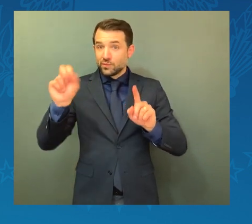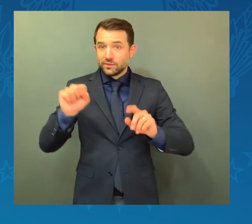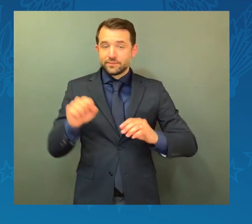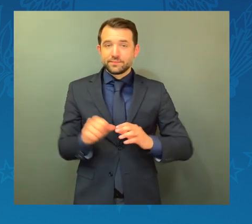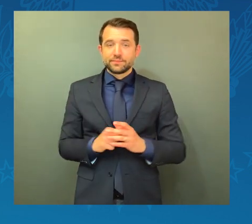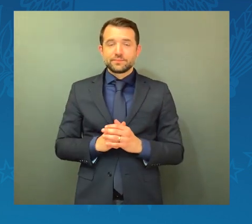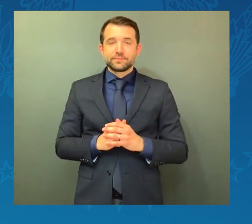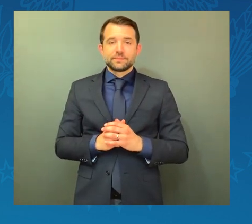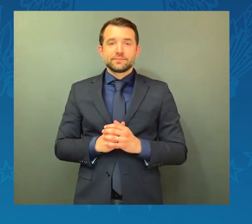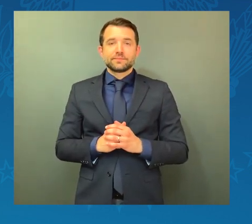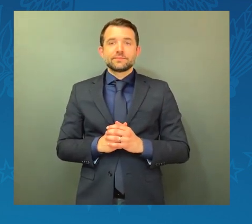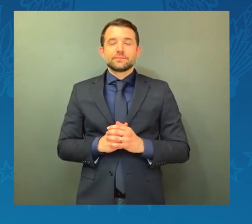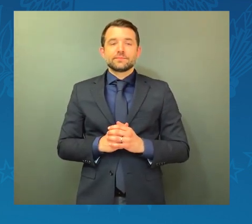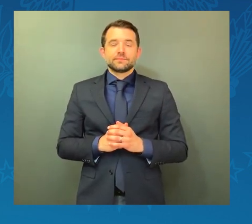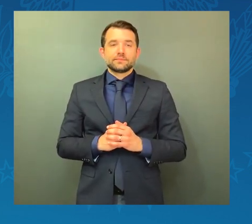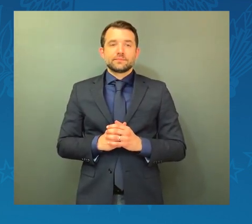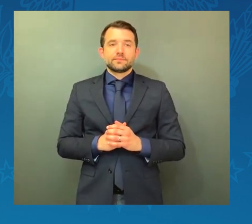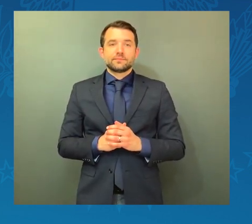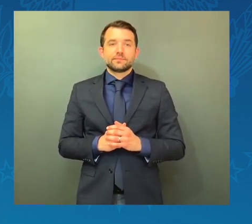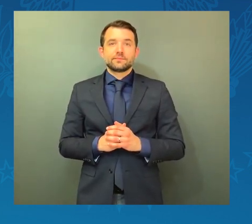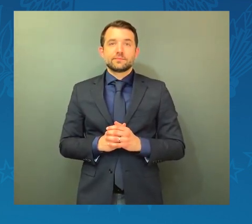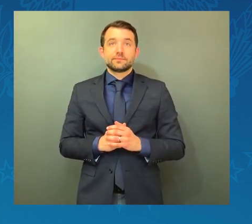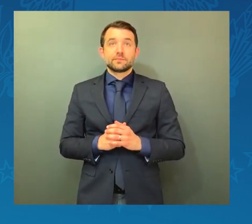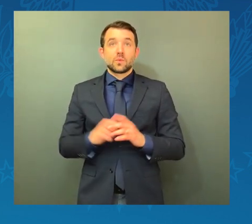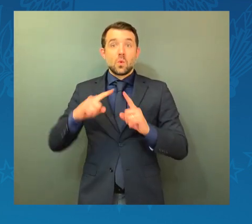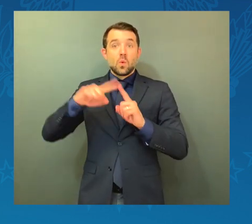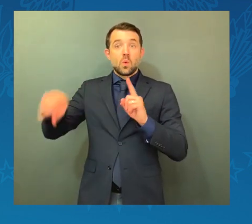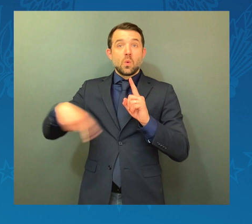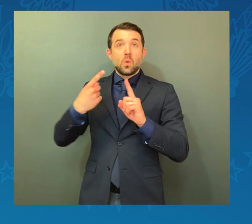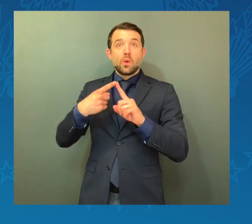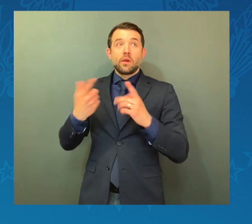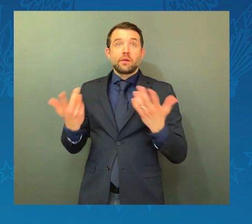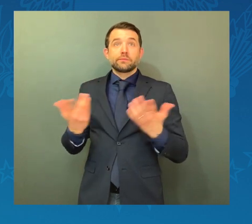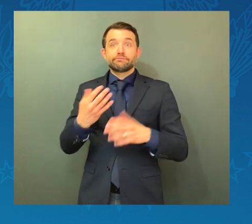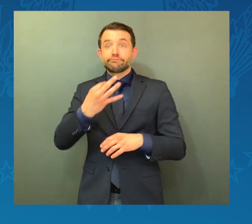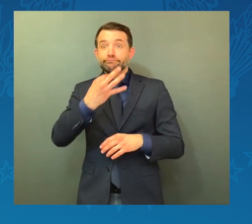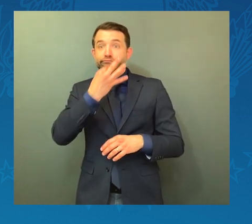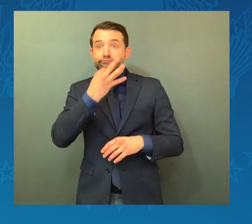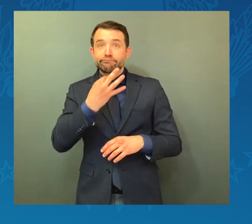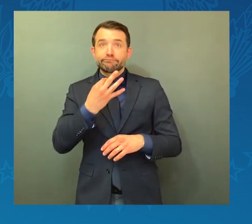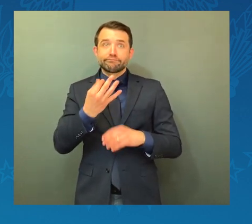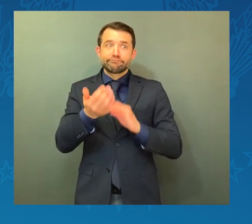And I'll end with this: You know, when the pundits -- you know, in the evening news -- they talk --